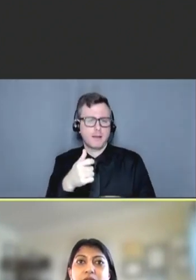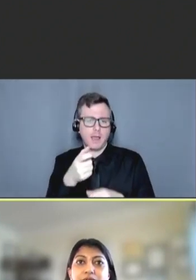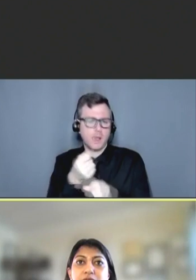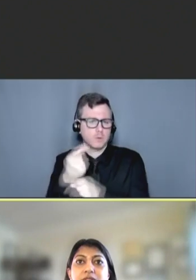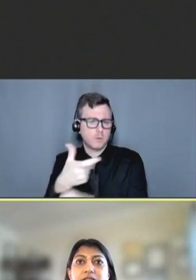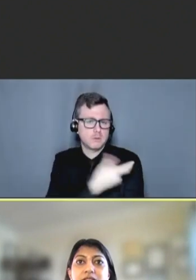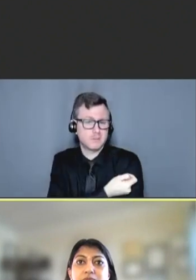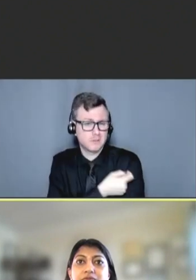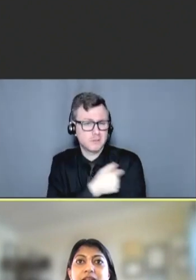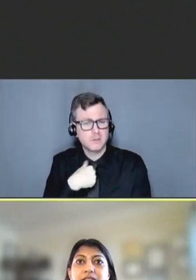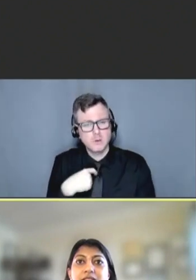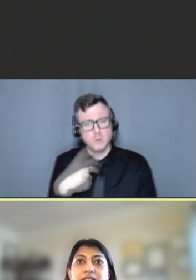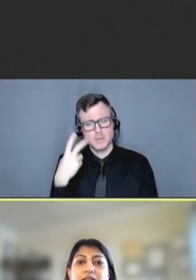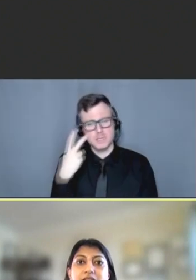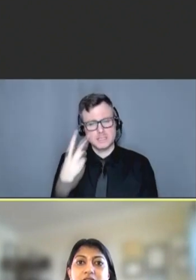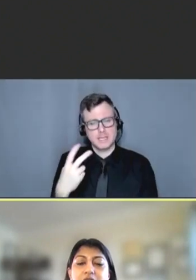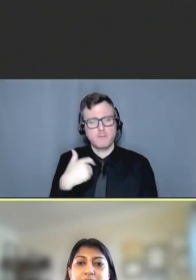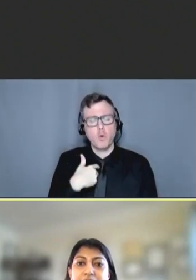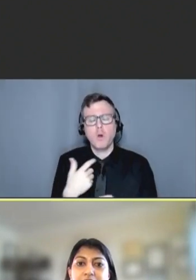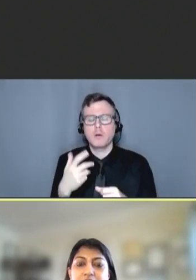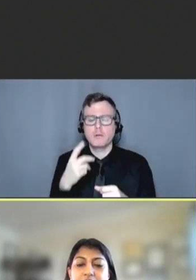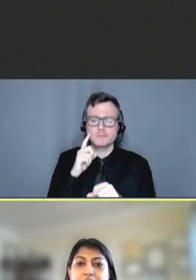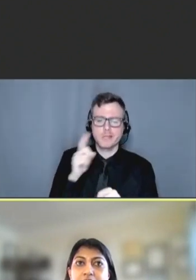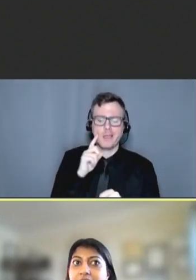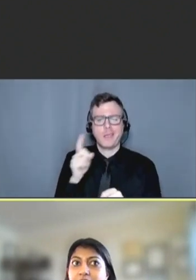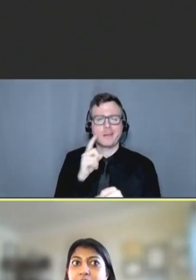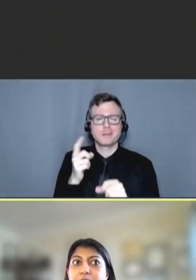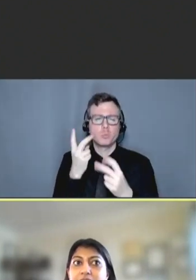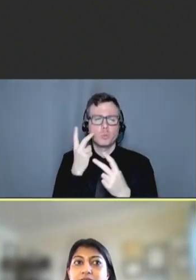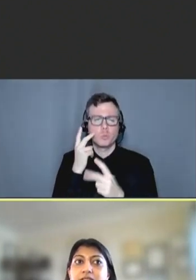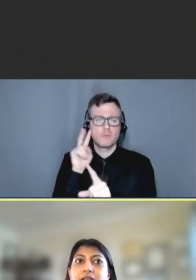views since it provides insight into uptake on an annual basis.